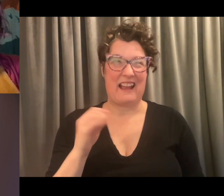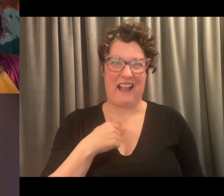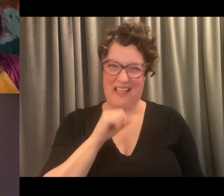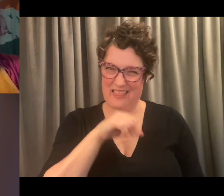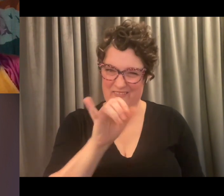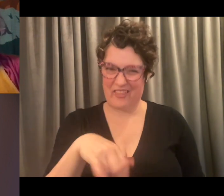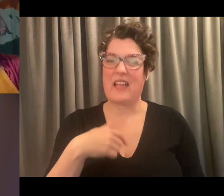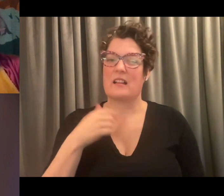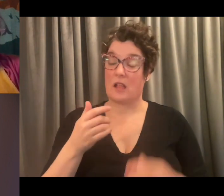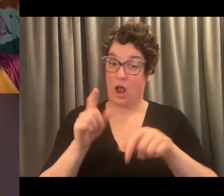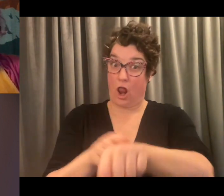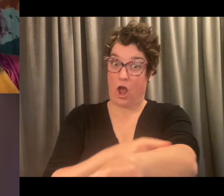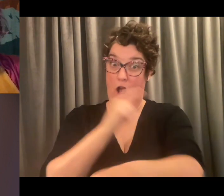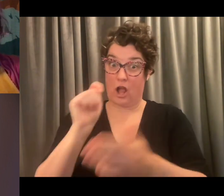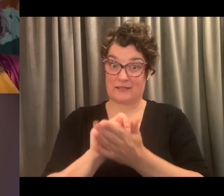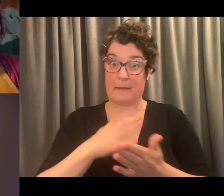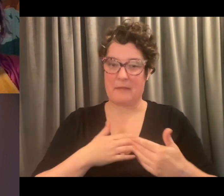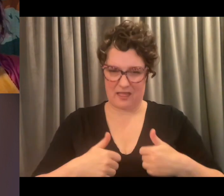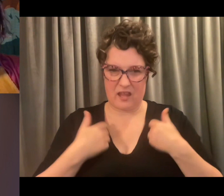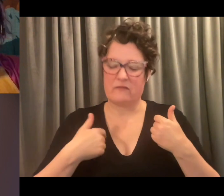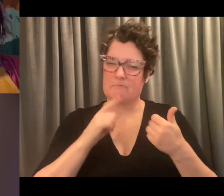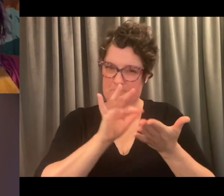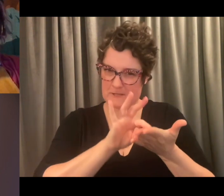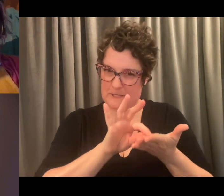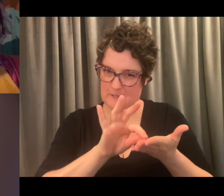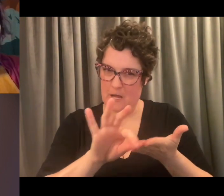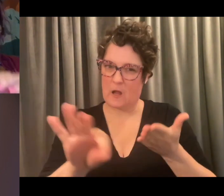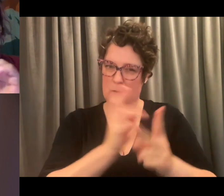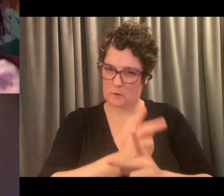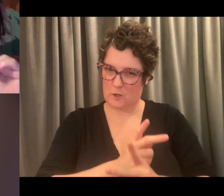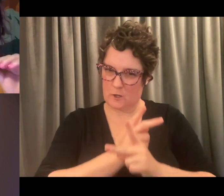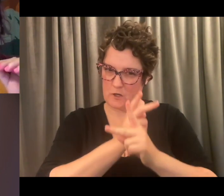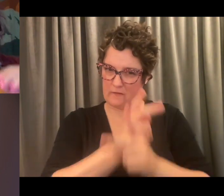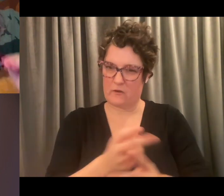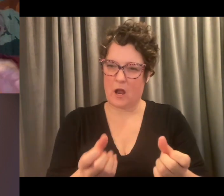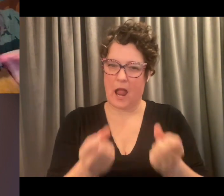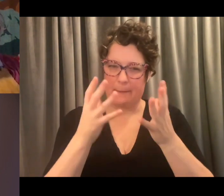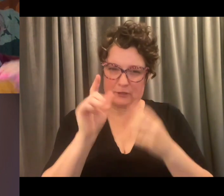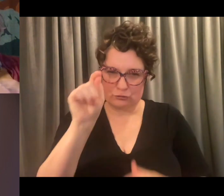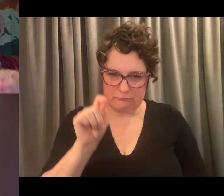where I like carefully counted the number of like, punctuation. Actually, I still, it's, I always do nine.